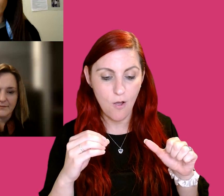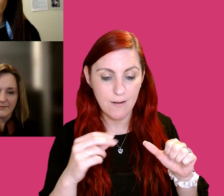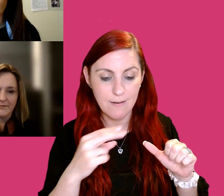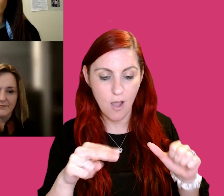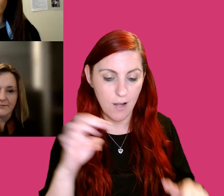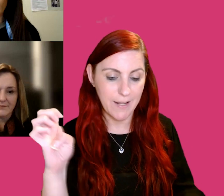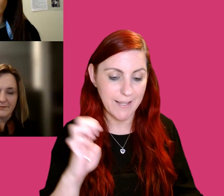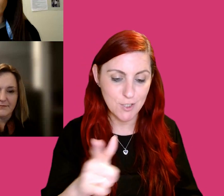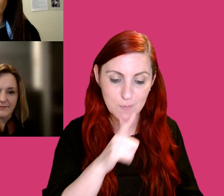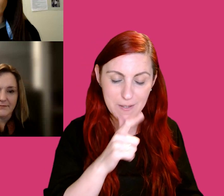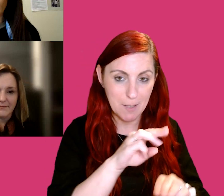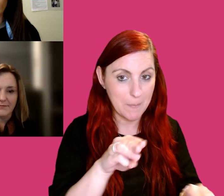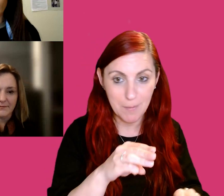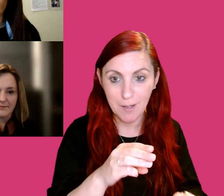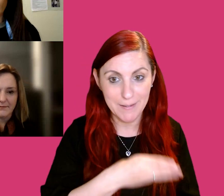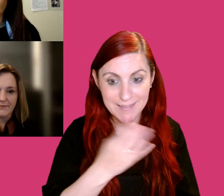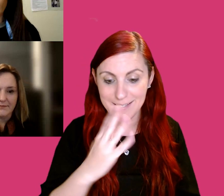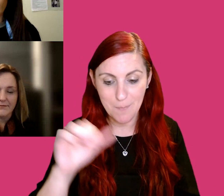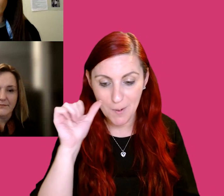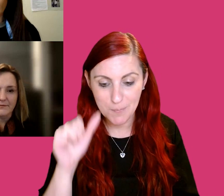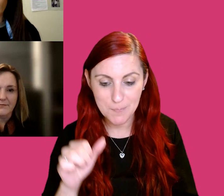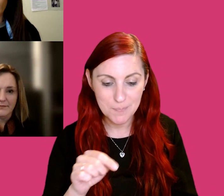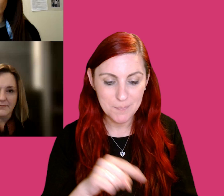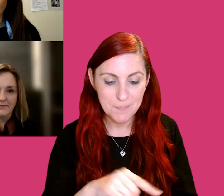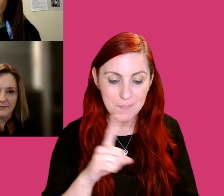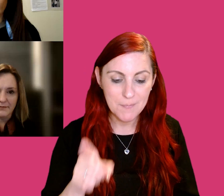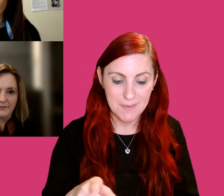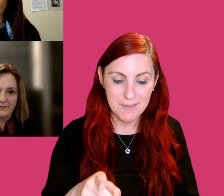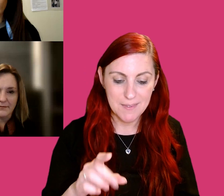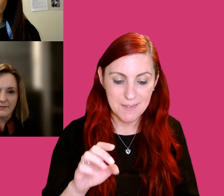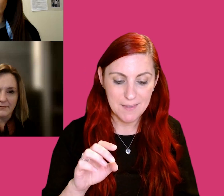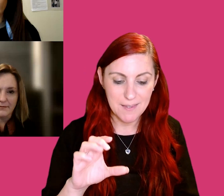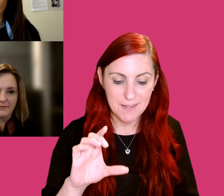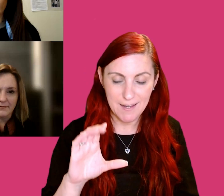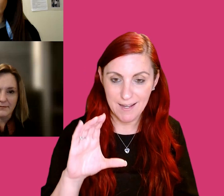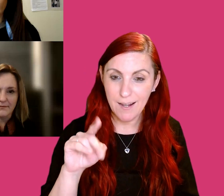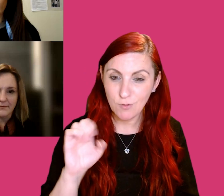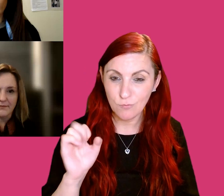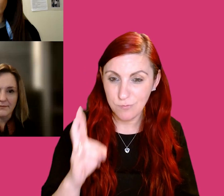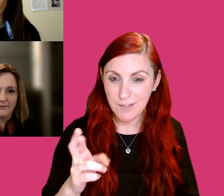speaking people but imagery imagery once it's used appropriately and correctly and and you